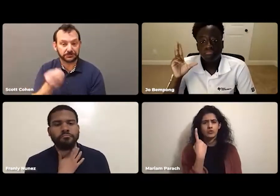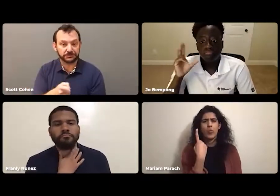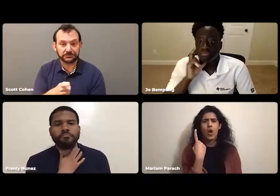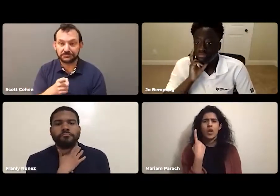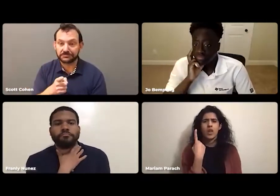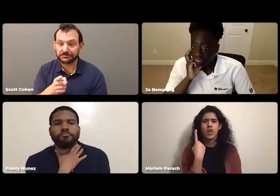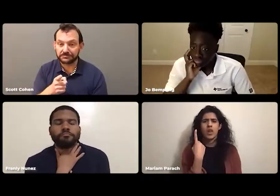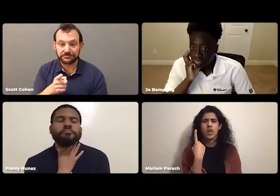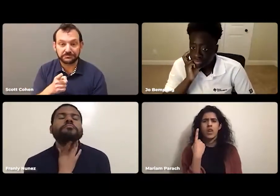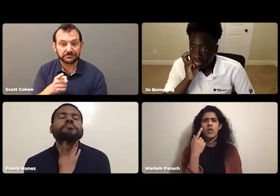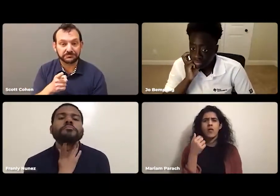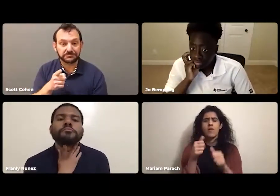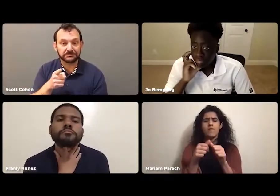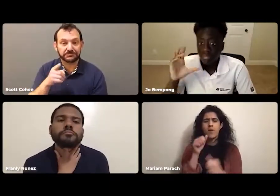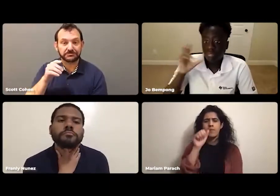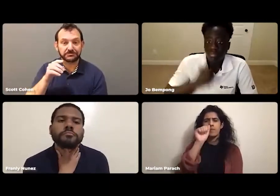No.